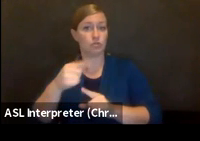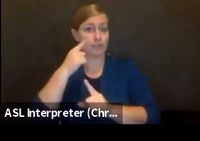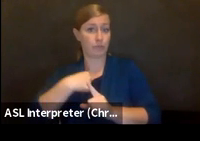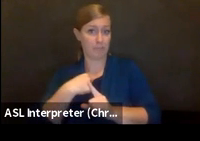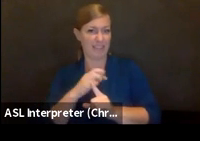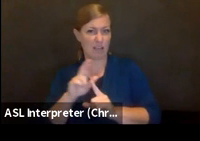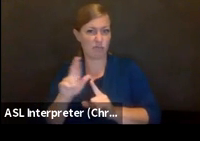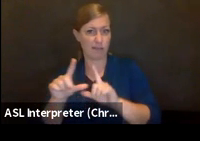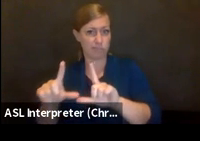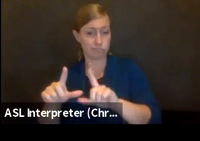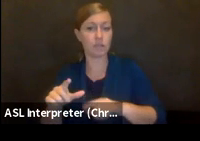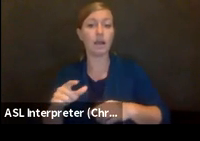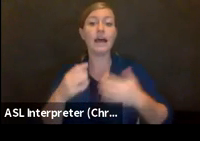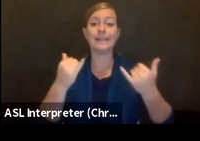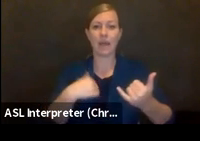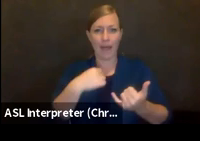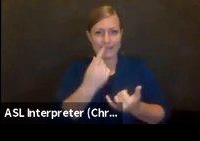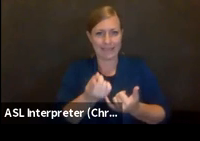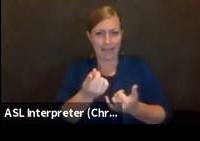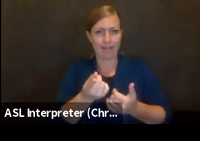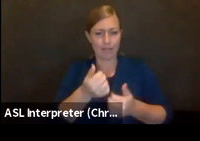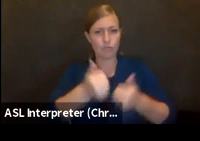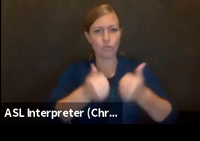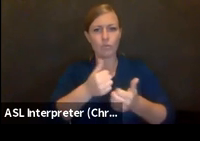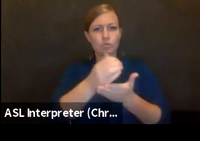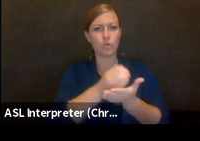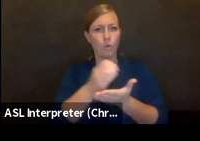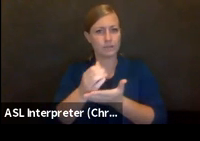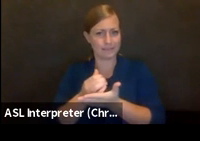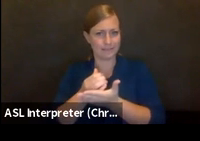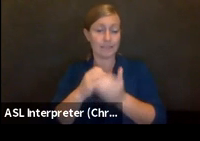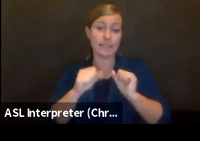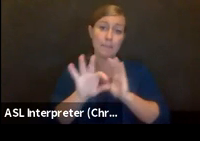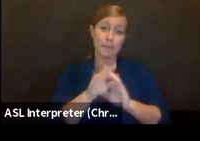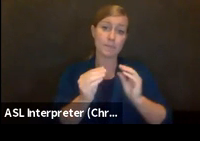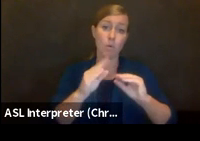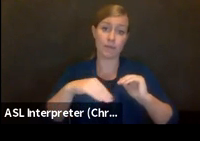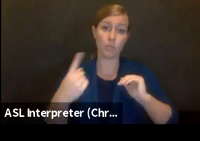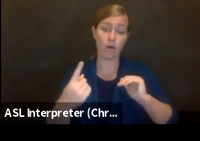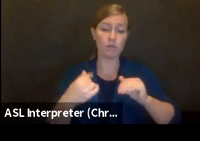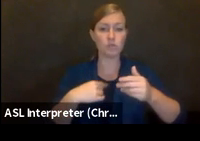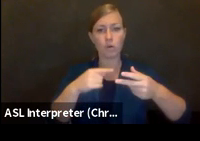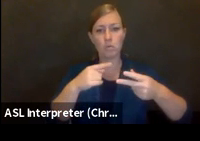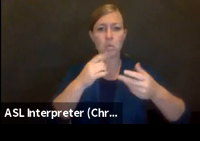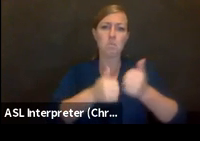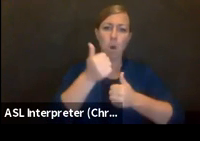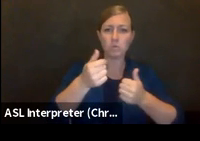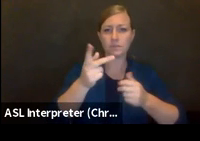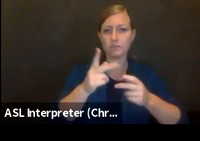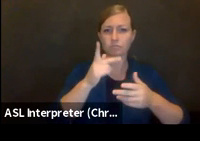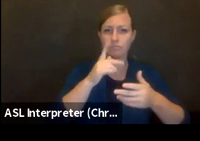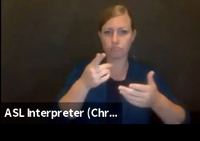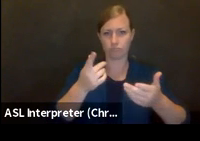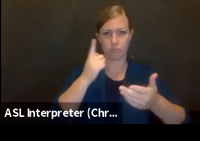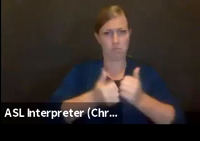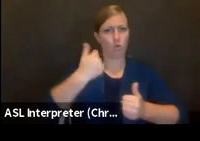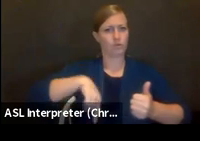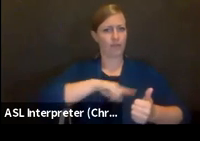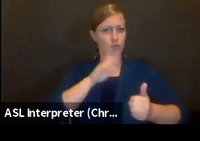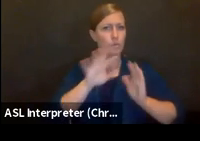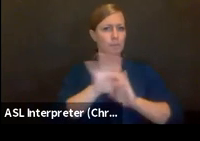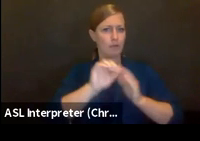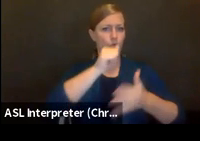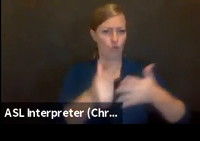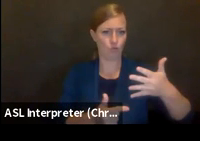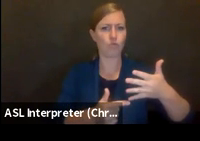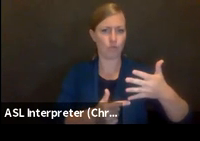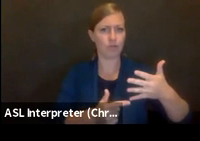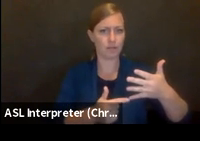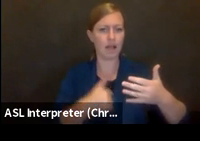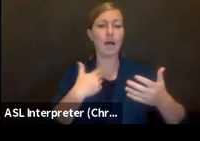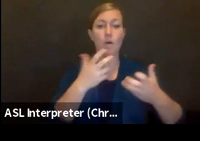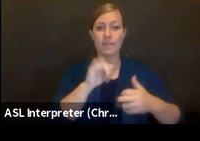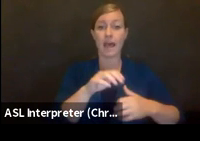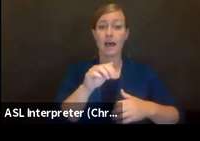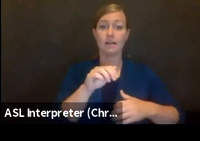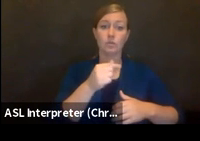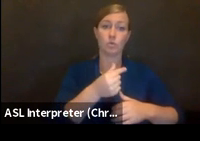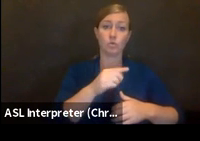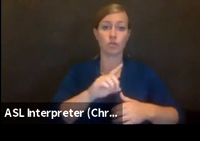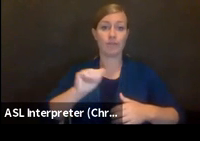ESD 189 - Amy Colburn: This is where I need to tell it which courses. I wanted to add it to. So for most people, you're just going to click them all. So I want this Google Drive assignments to be available in all of my classes, not just some